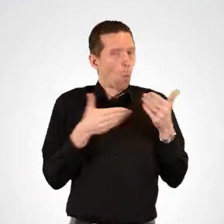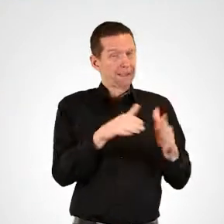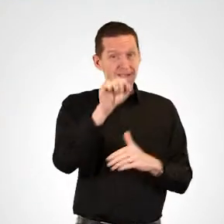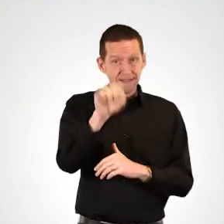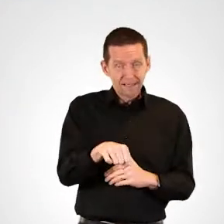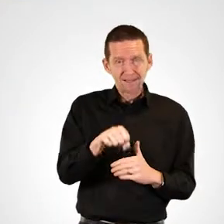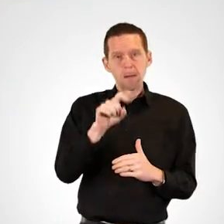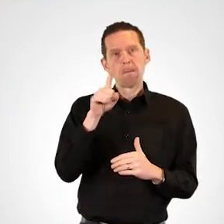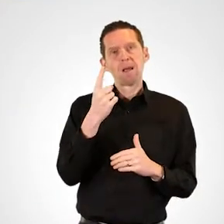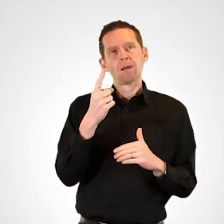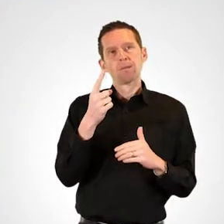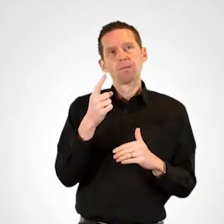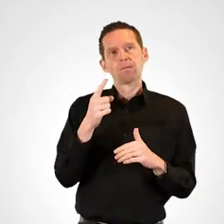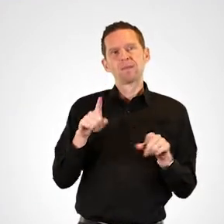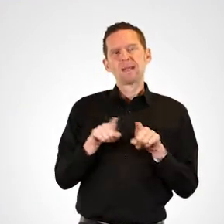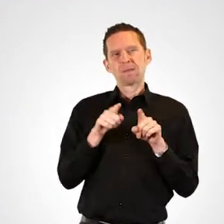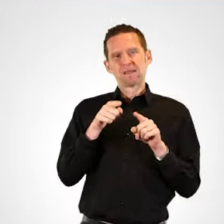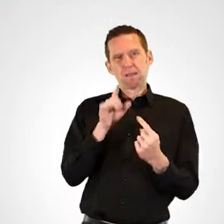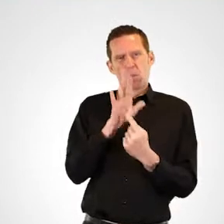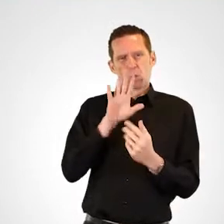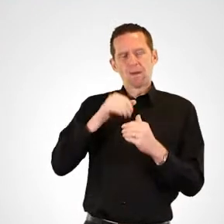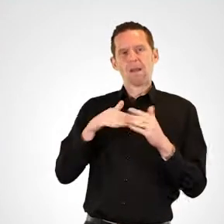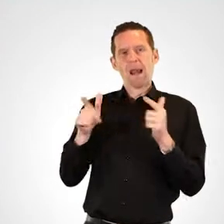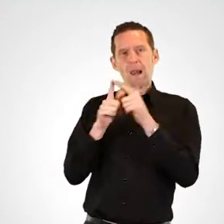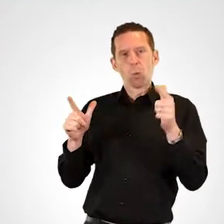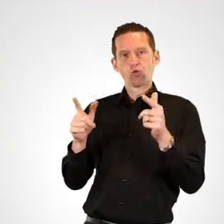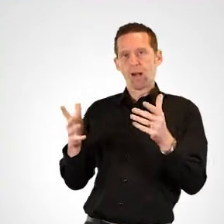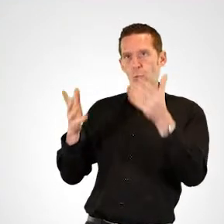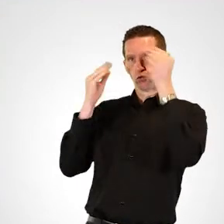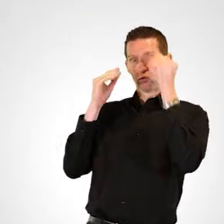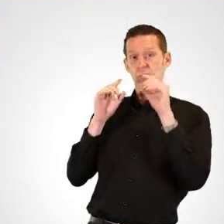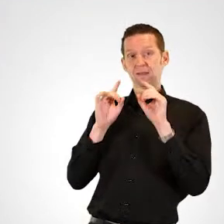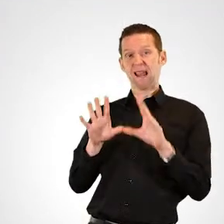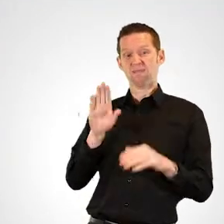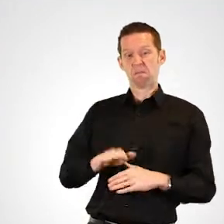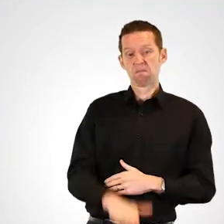But in some ways, it's implicit in that language acquisition process that happens from zero to three,